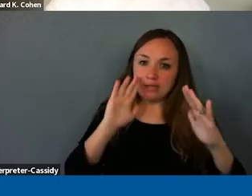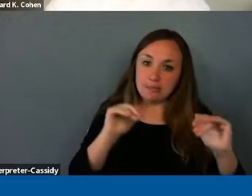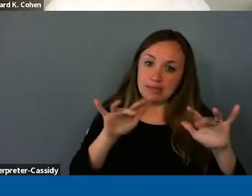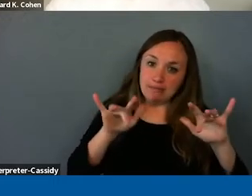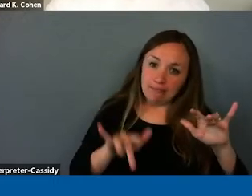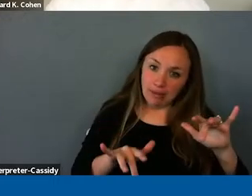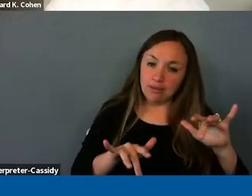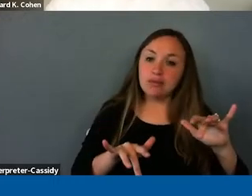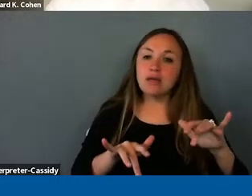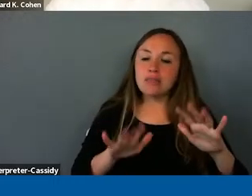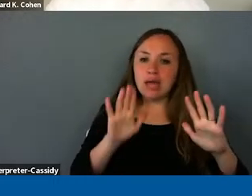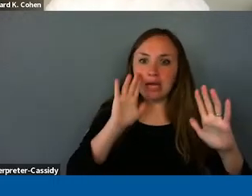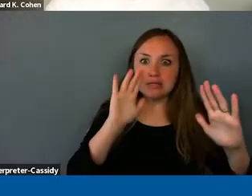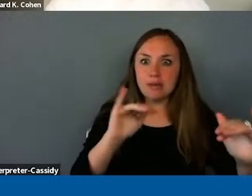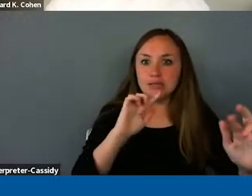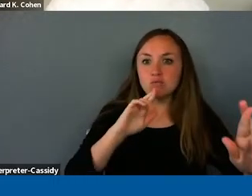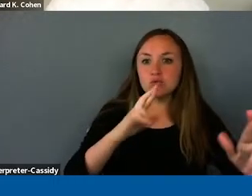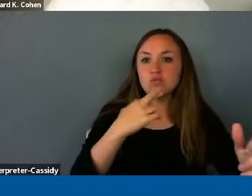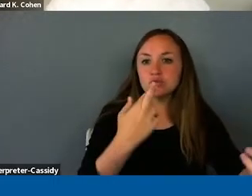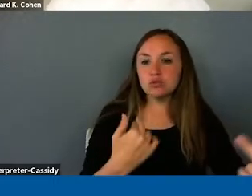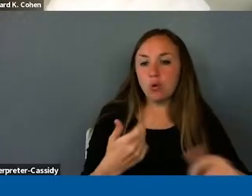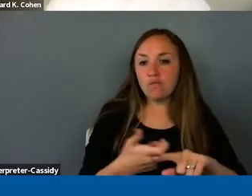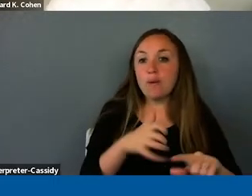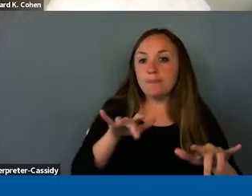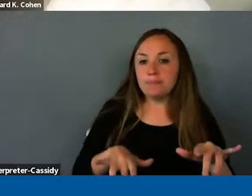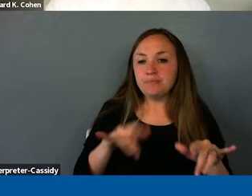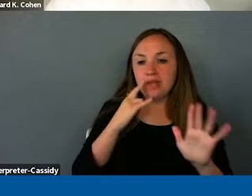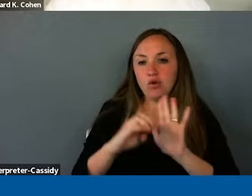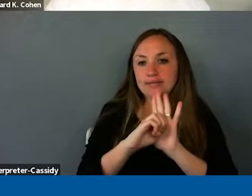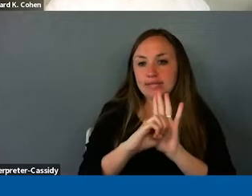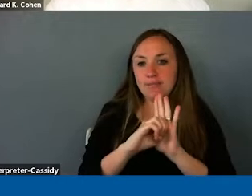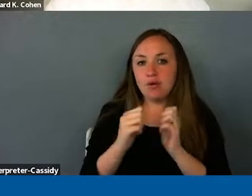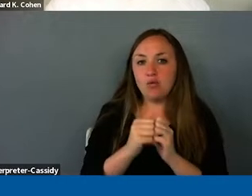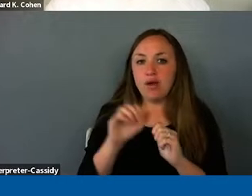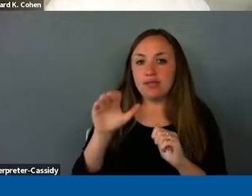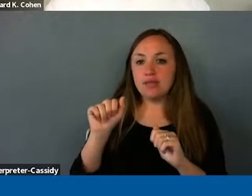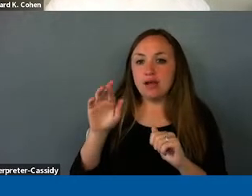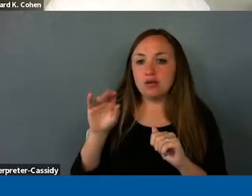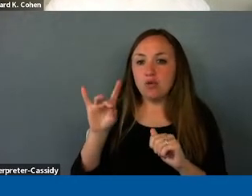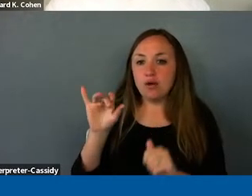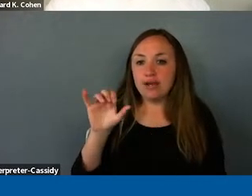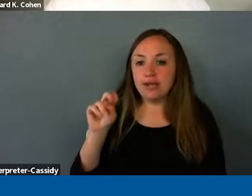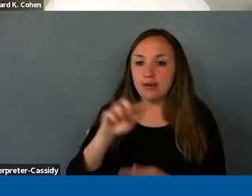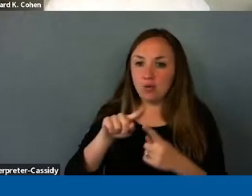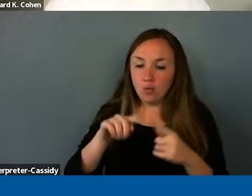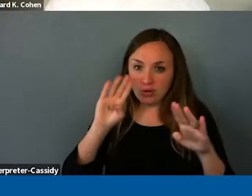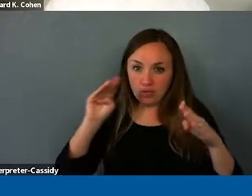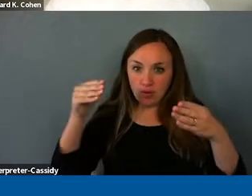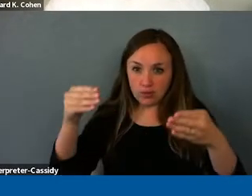and the expected result of activating those keys. For example, with the accordion, when focus is on an accordion header,